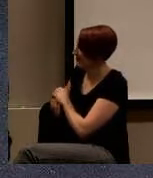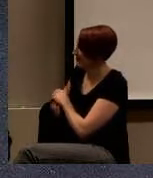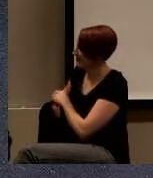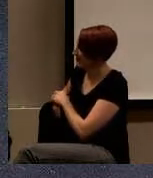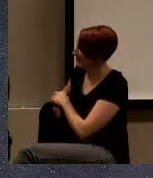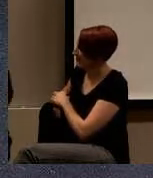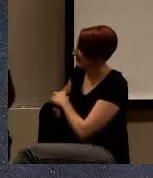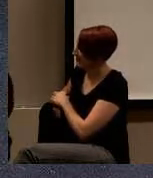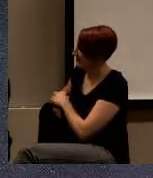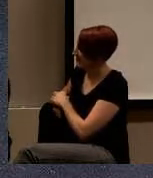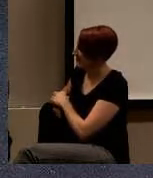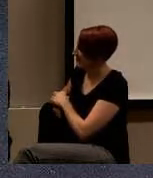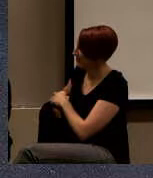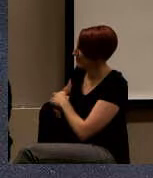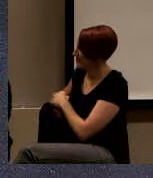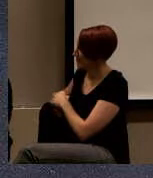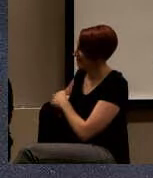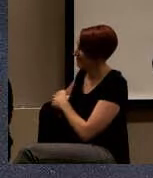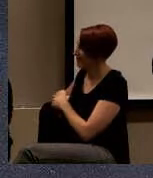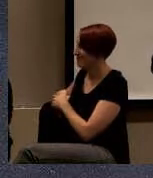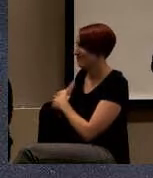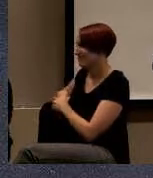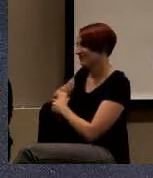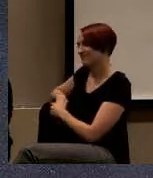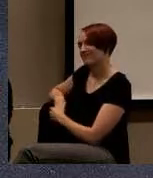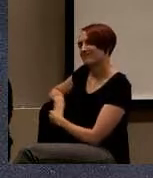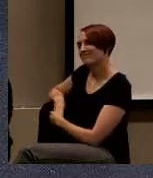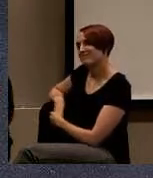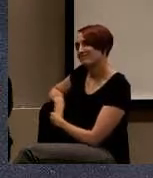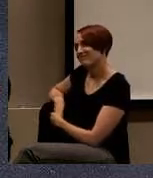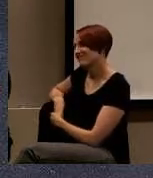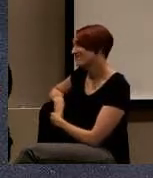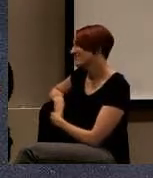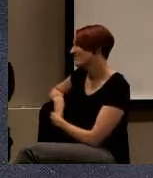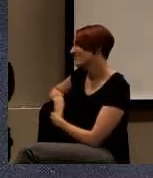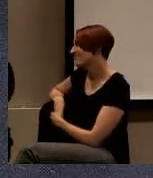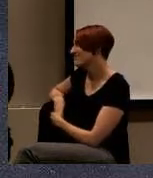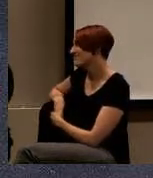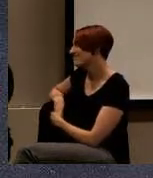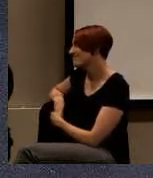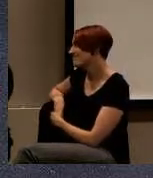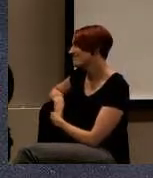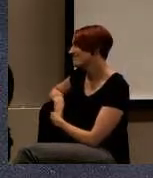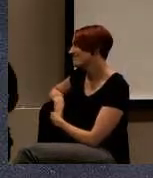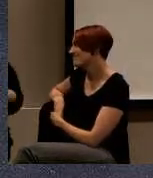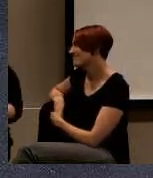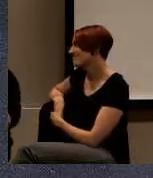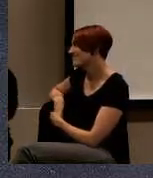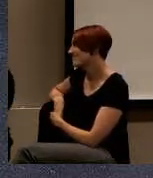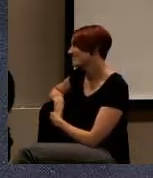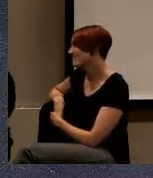We say whether you think of your Buick as a heavy machine, treat it that way and if your medication